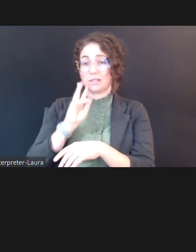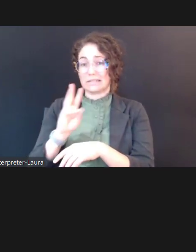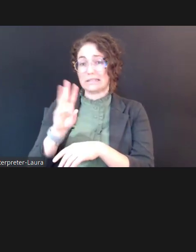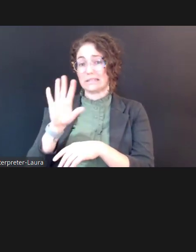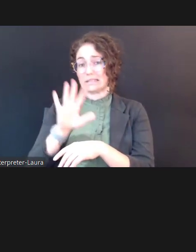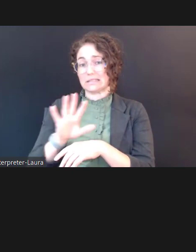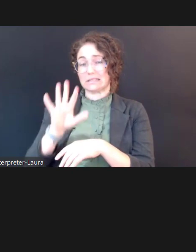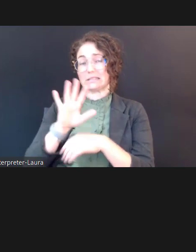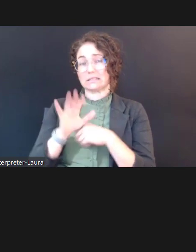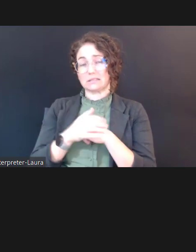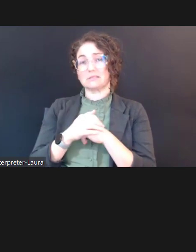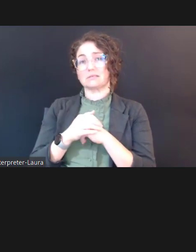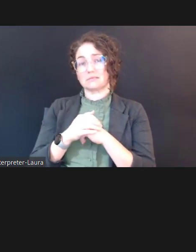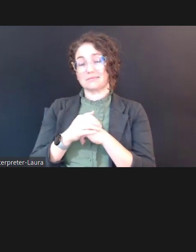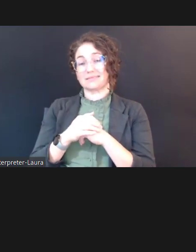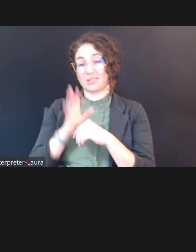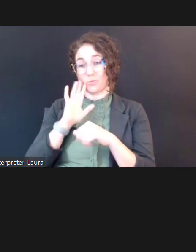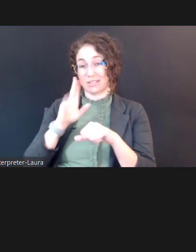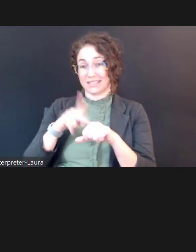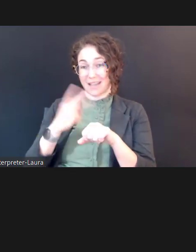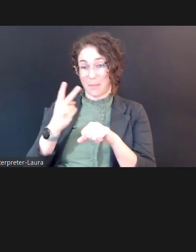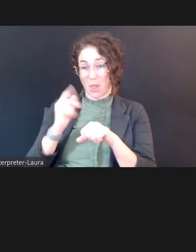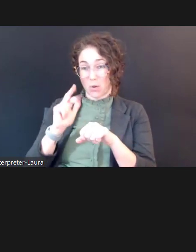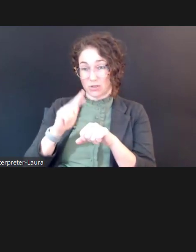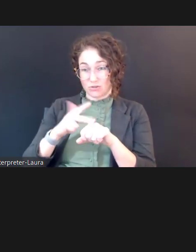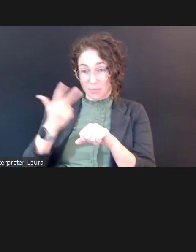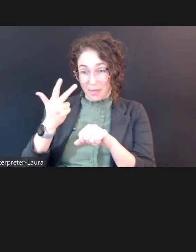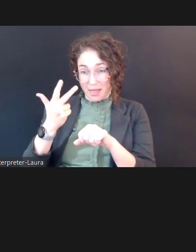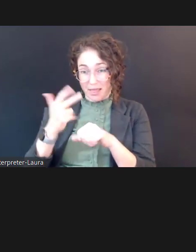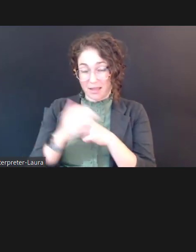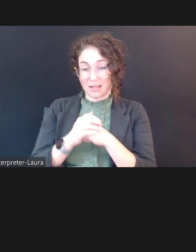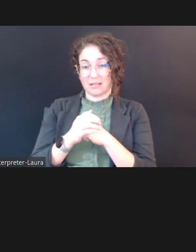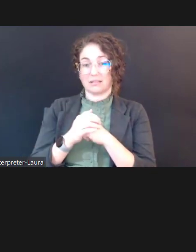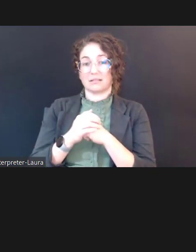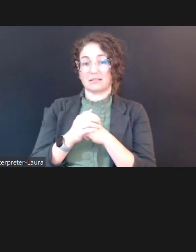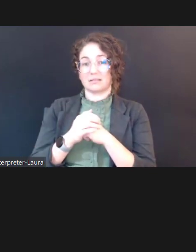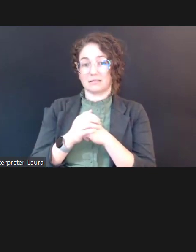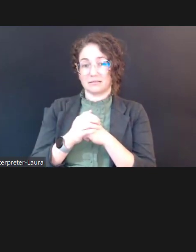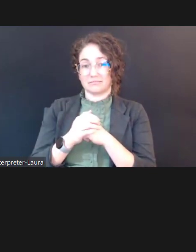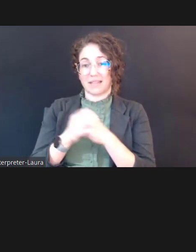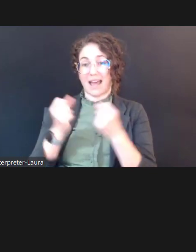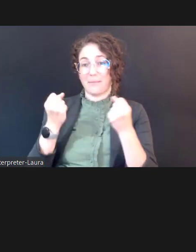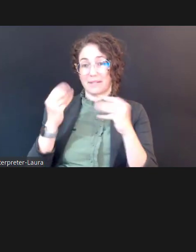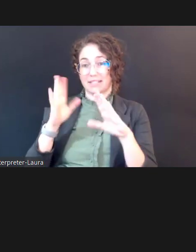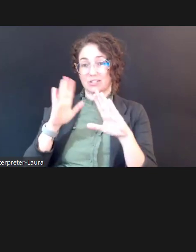triples the number of children that have a permanent hearing loss.